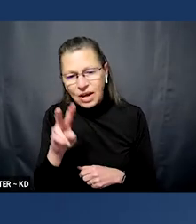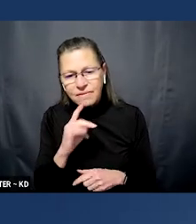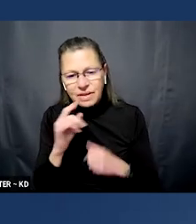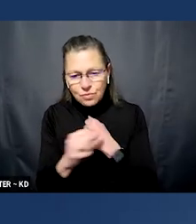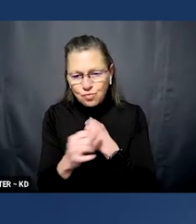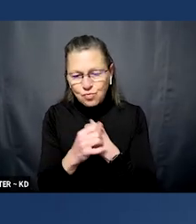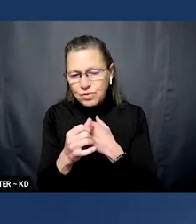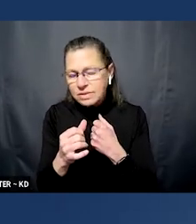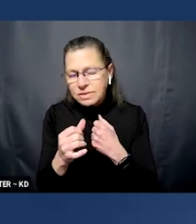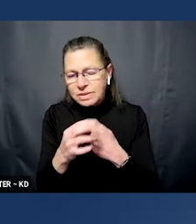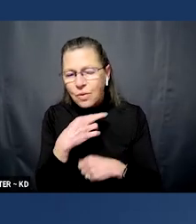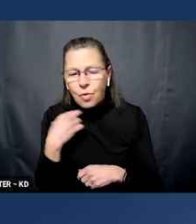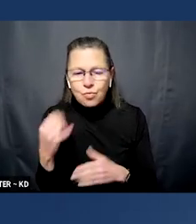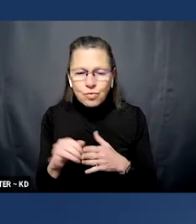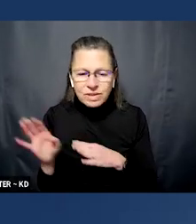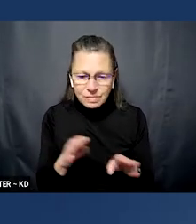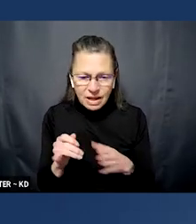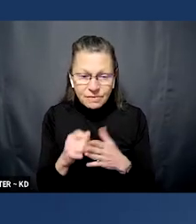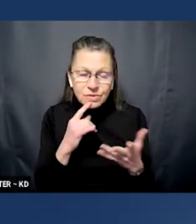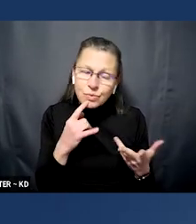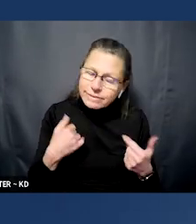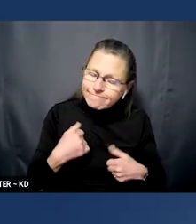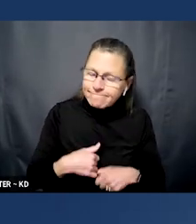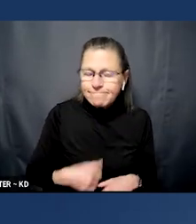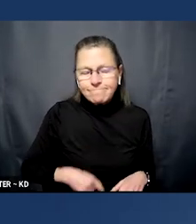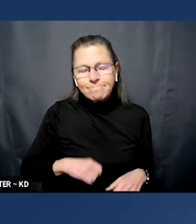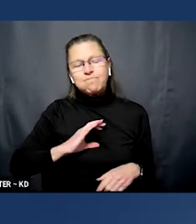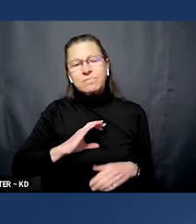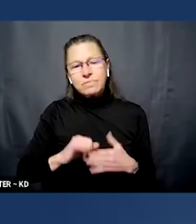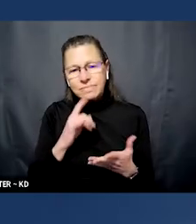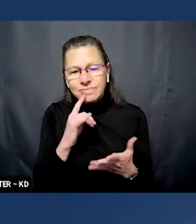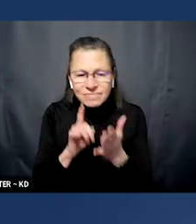leader in programs but also leading and investing in research areas that otherwise are not receiving